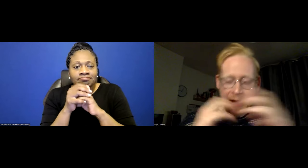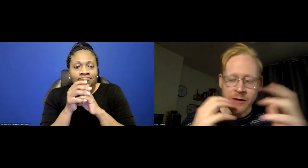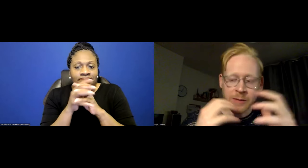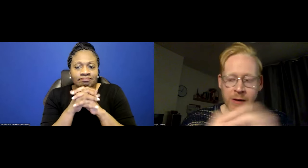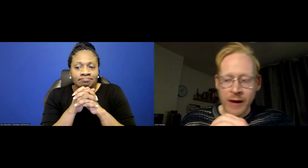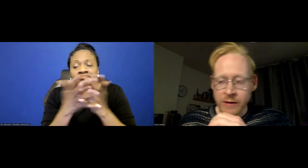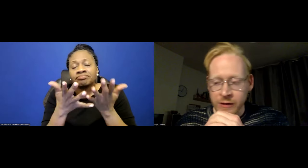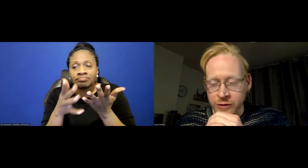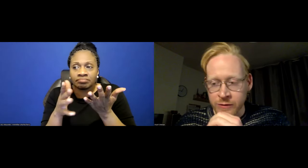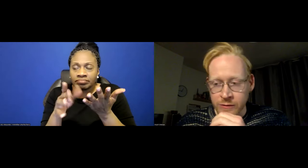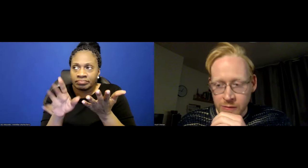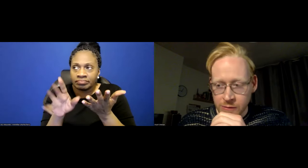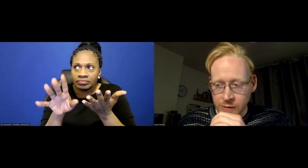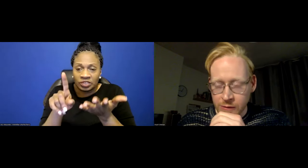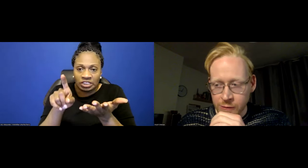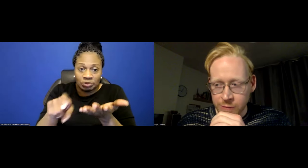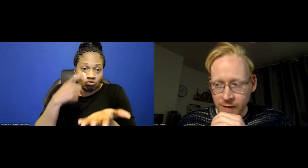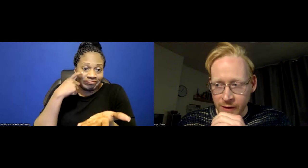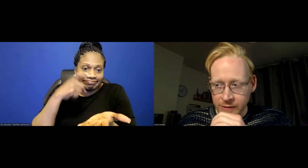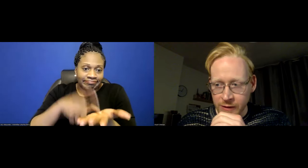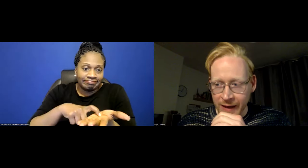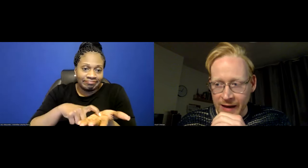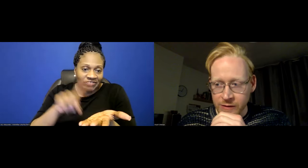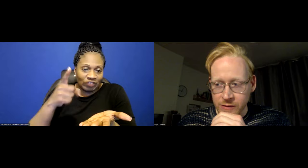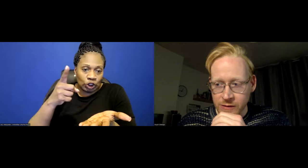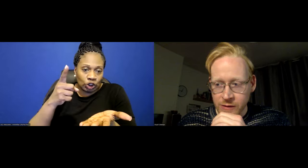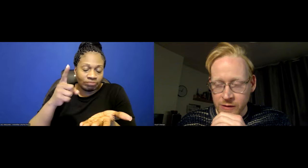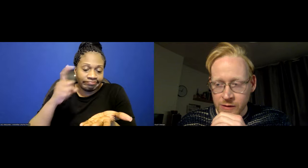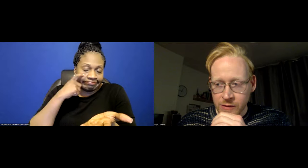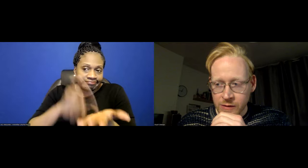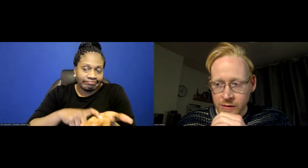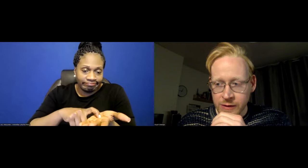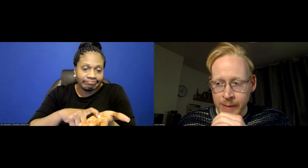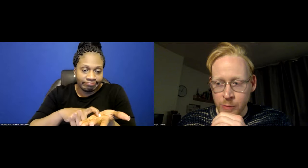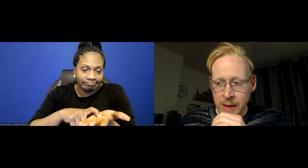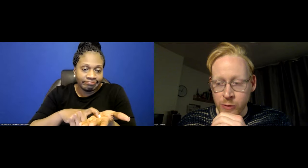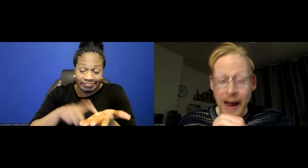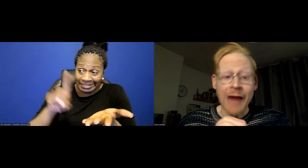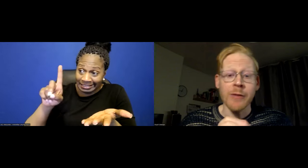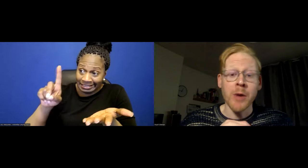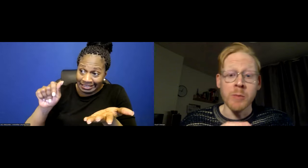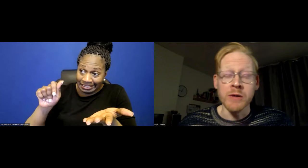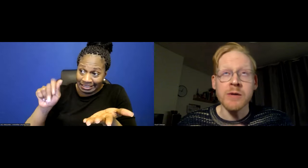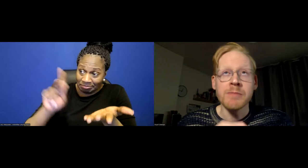there has to be a recognition first that disabled people, at the moment,